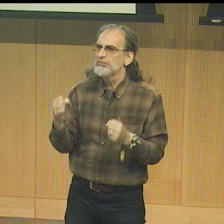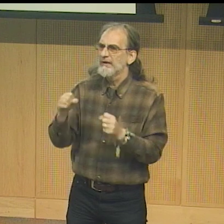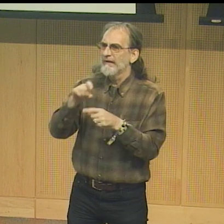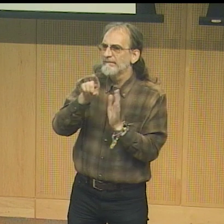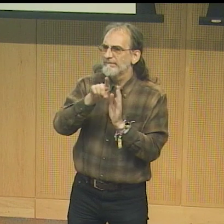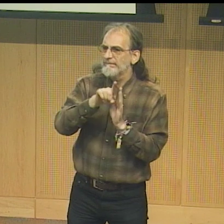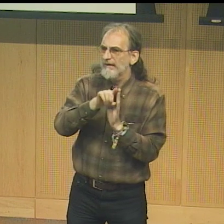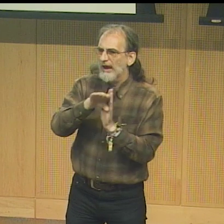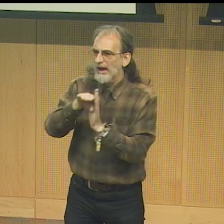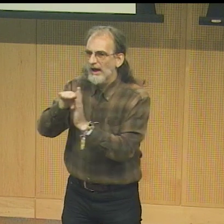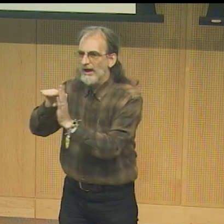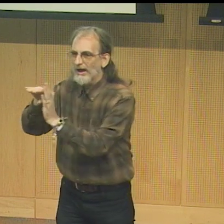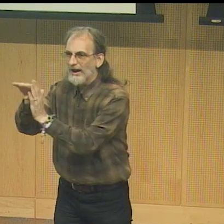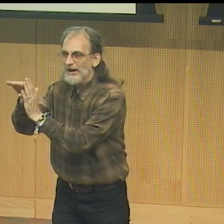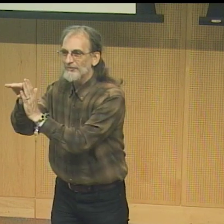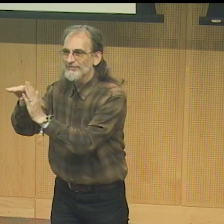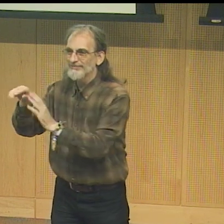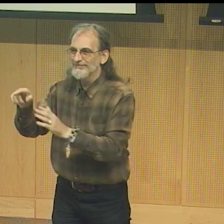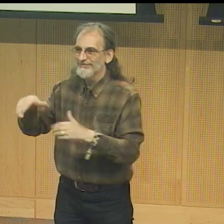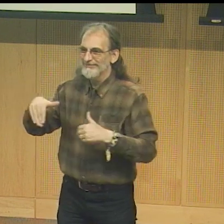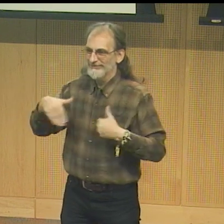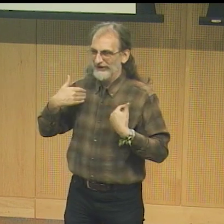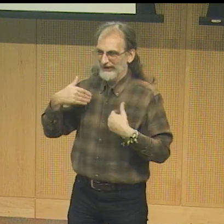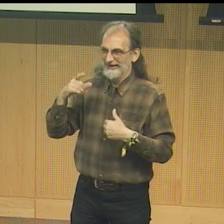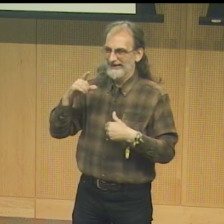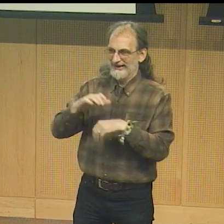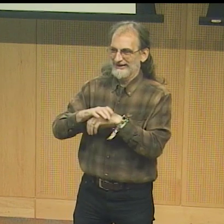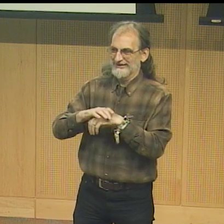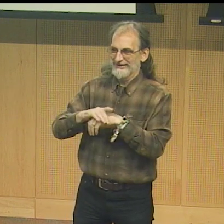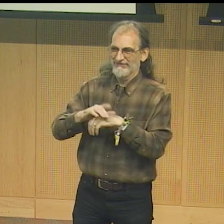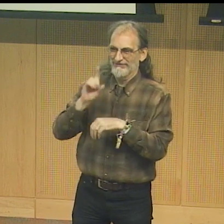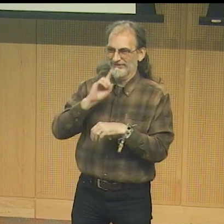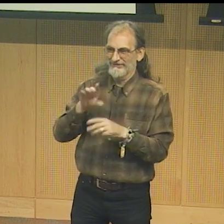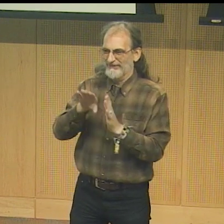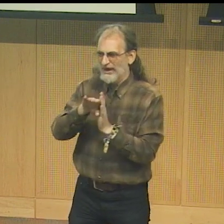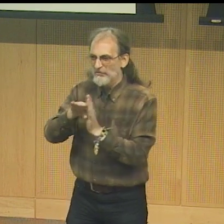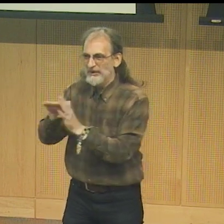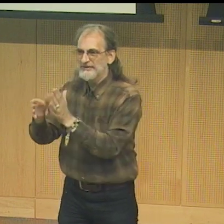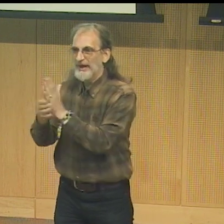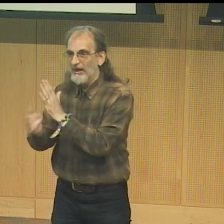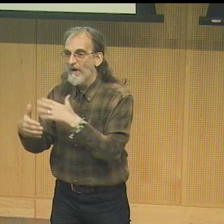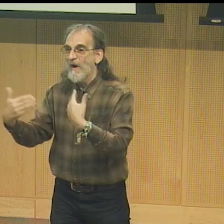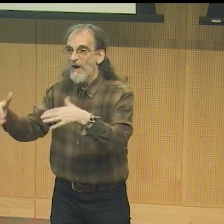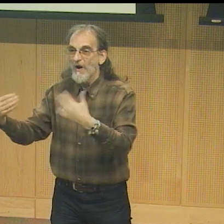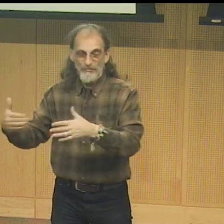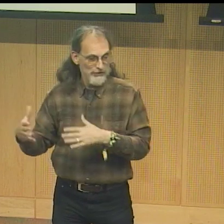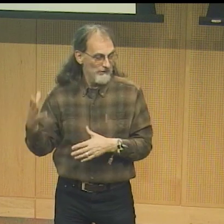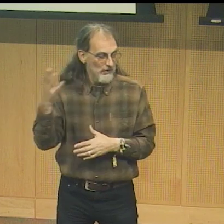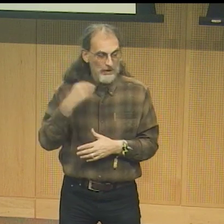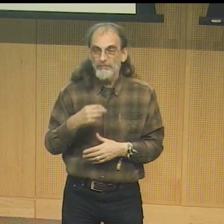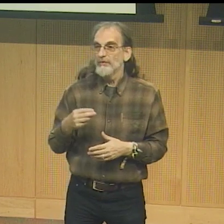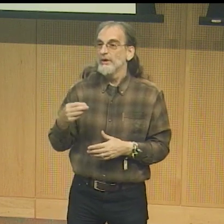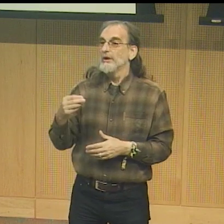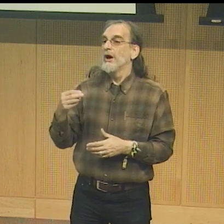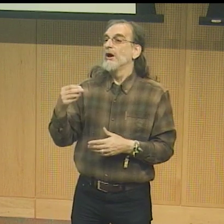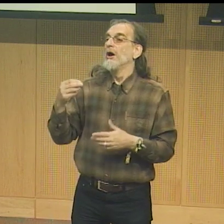In England, the Deaf film industry is having a huge, wonderful expansion.